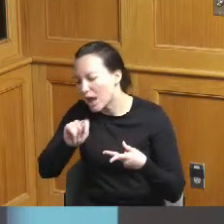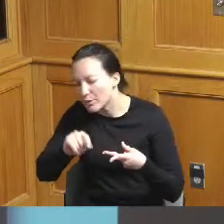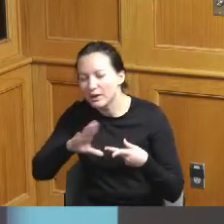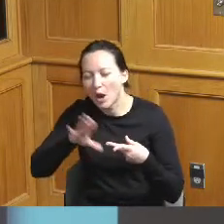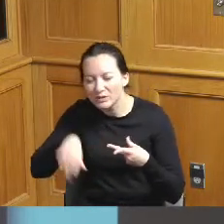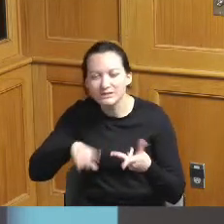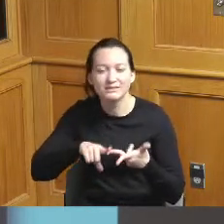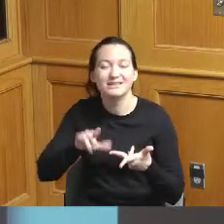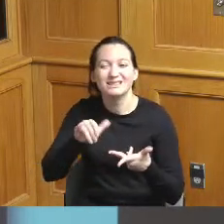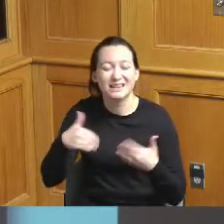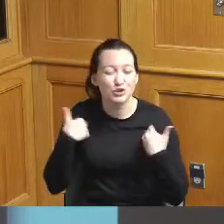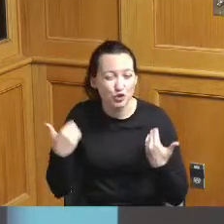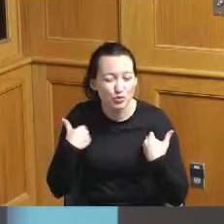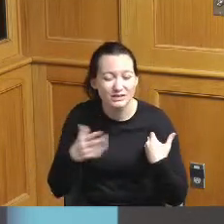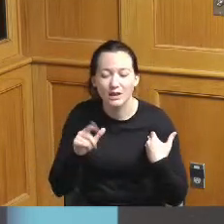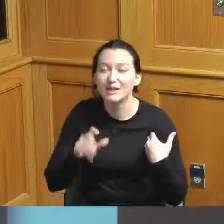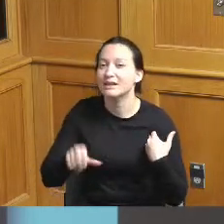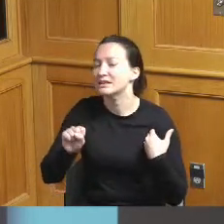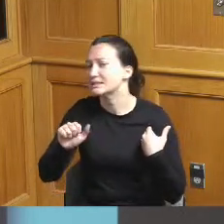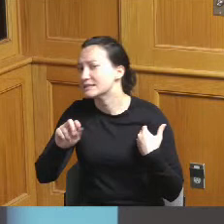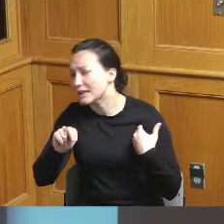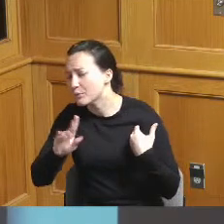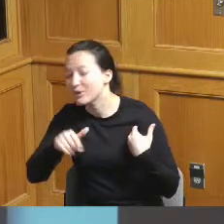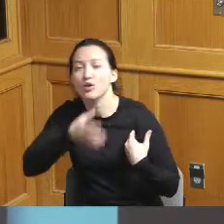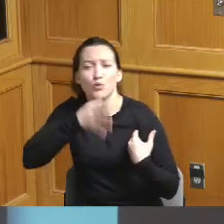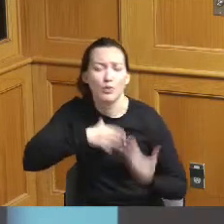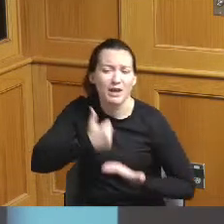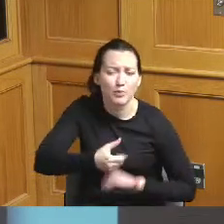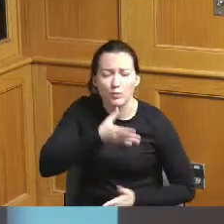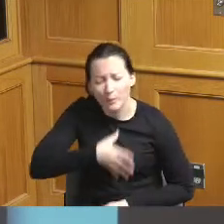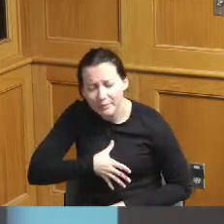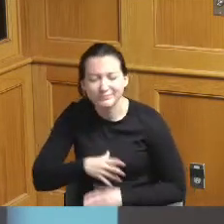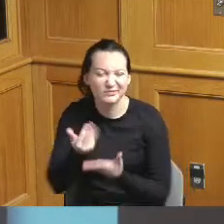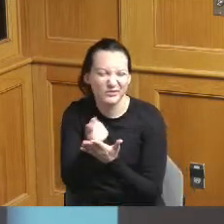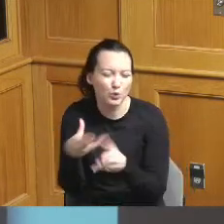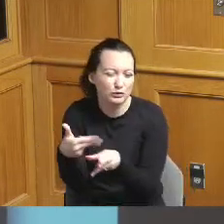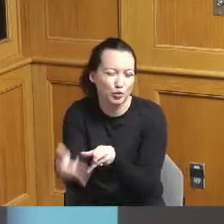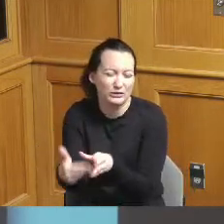youth collaborative Santa Maria women helping women just to name a few that's a very quick